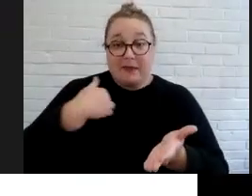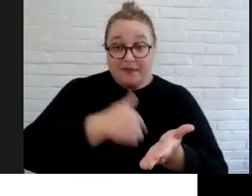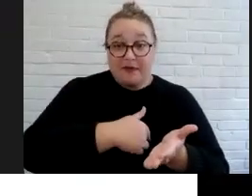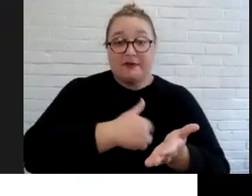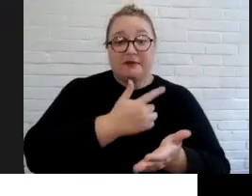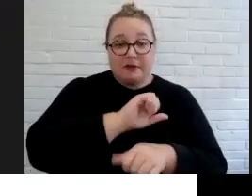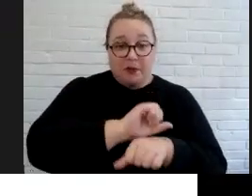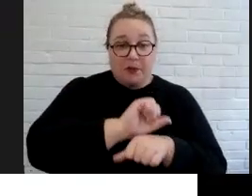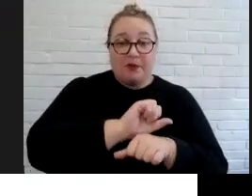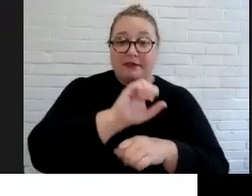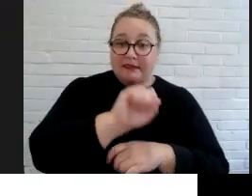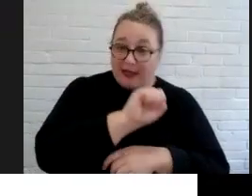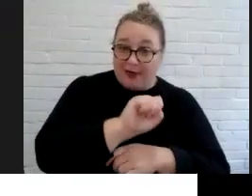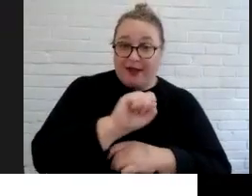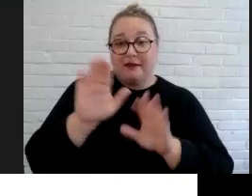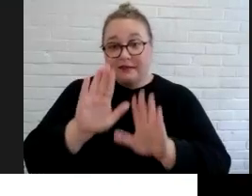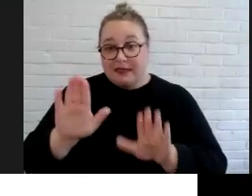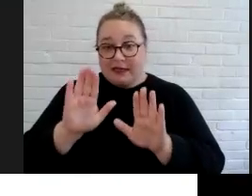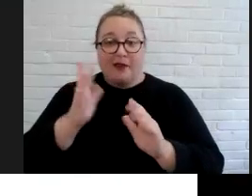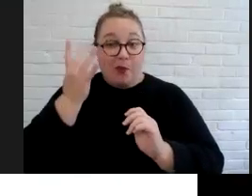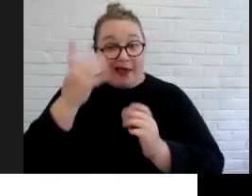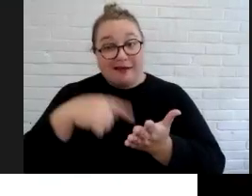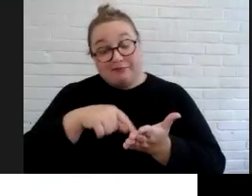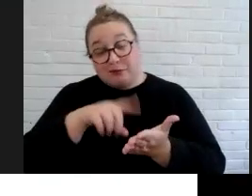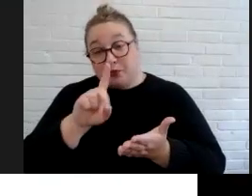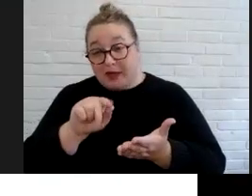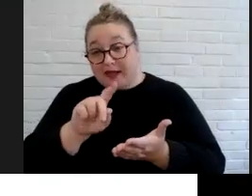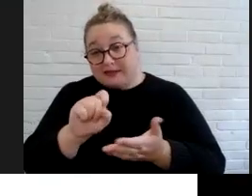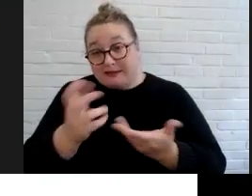and everything like that, again, if it's a 18 week, nine week course,